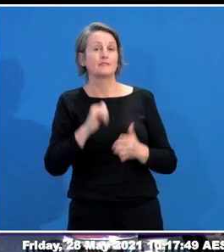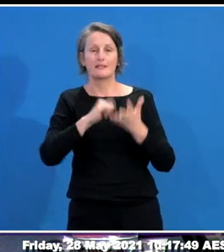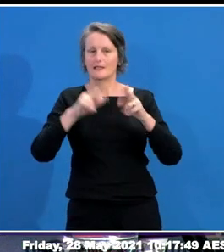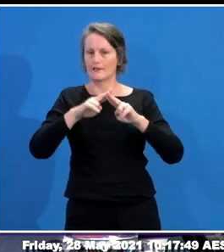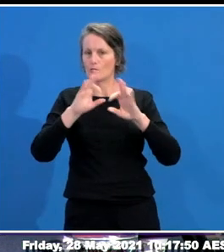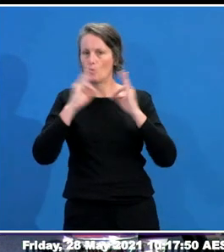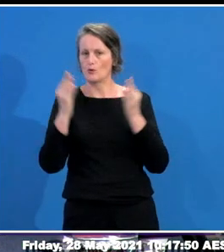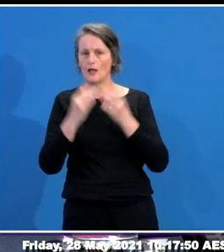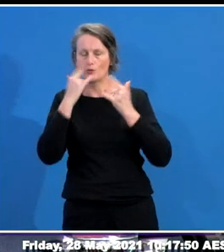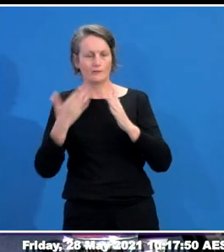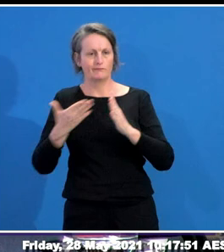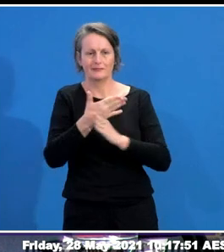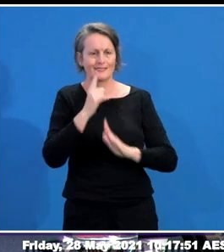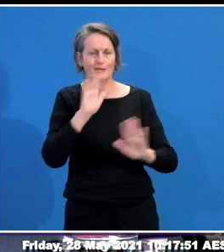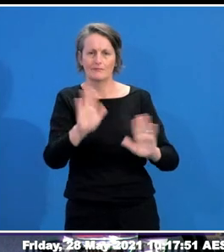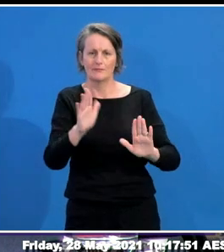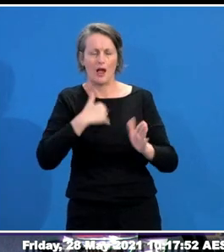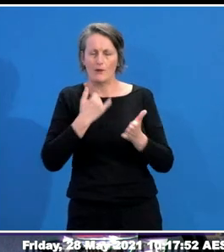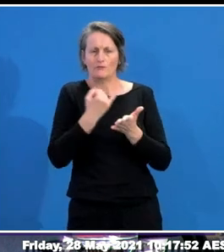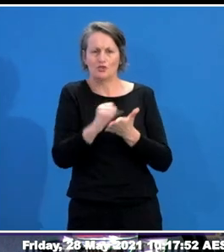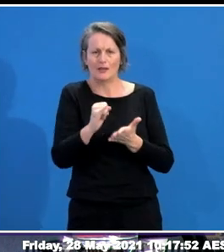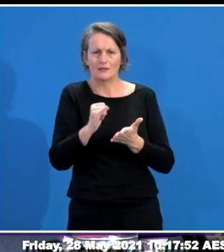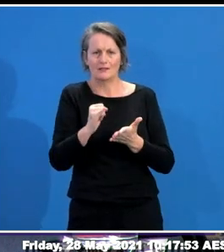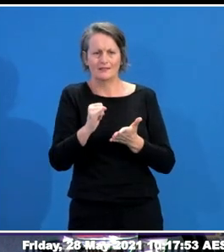It has already been, asked but in any event it is unfair in circumstances